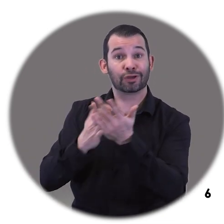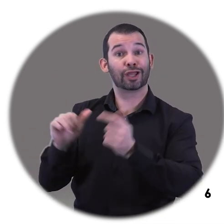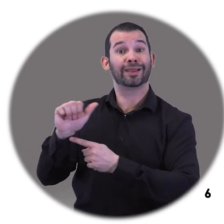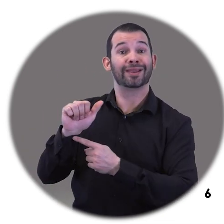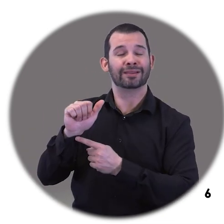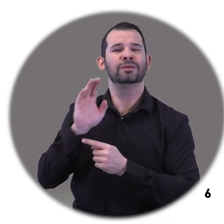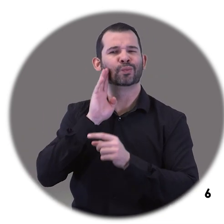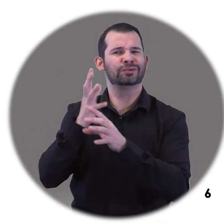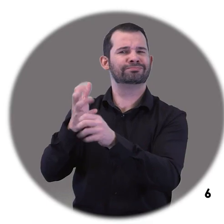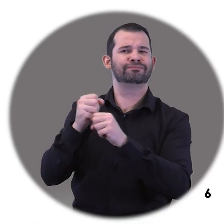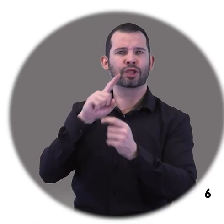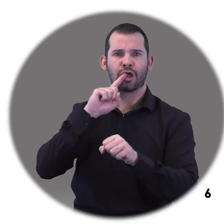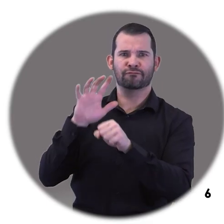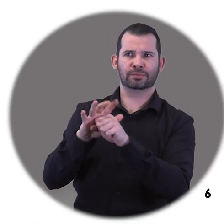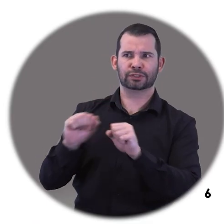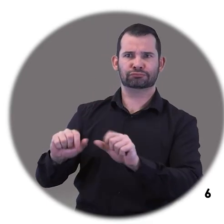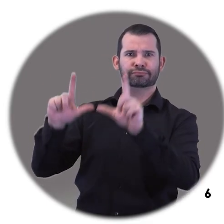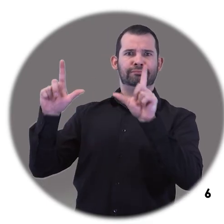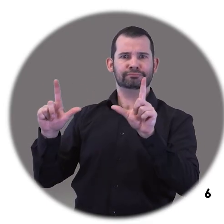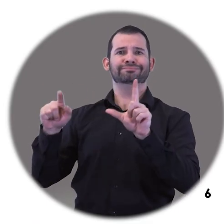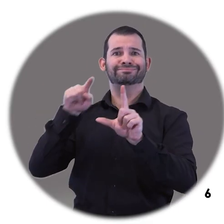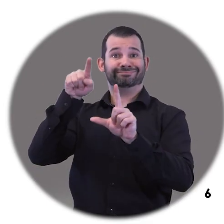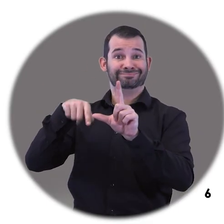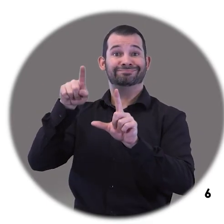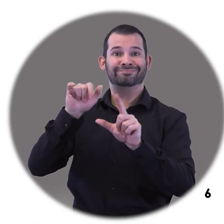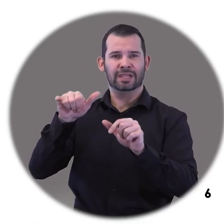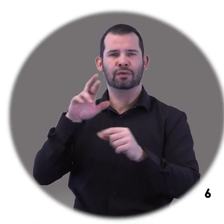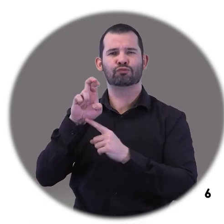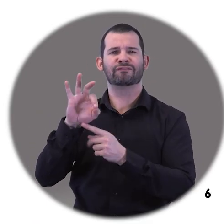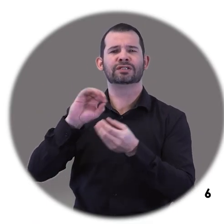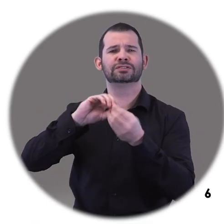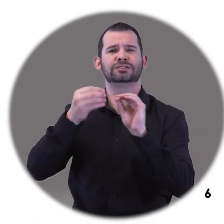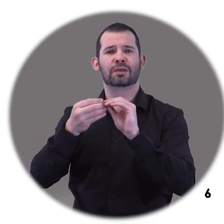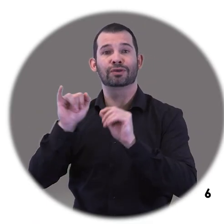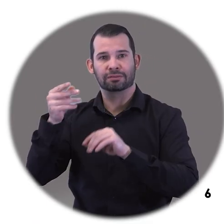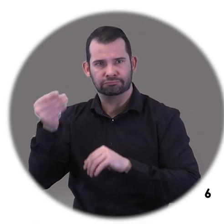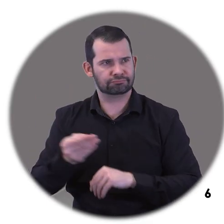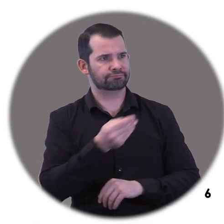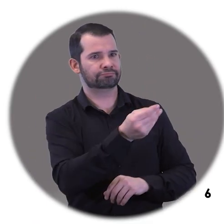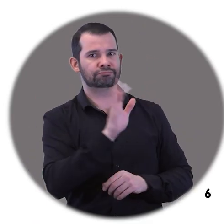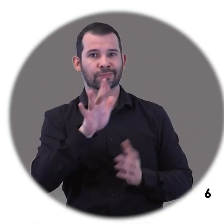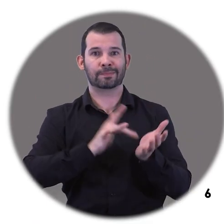a confirmation page with a reference number to give to your medical practitioner.